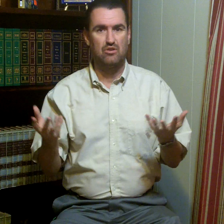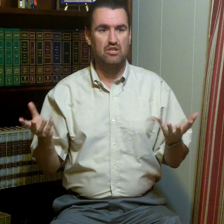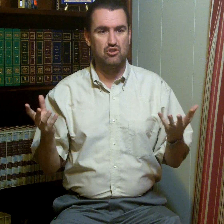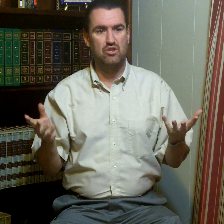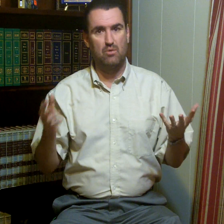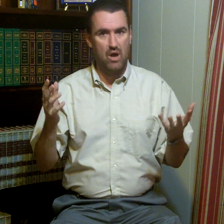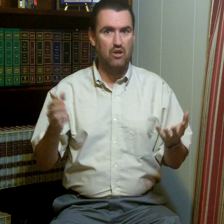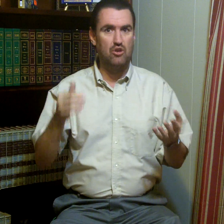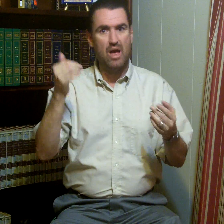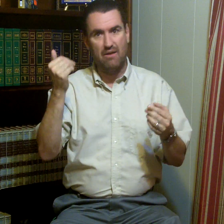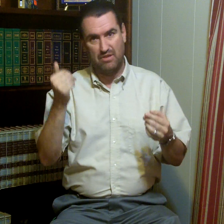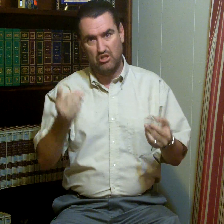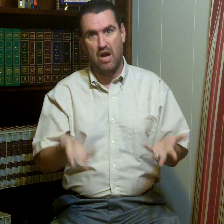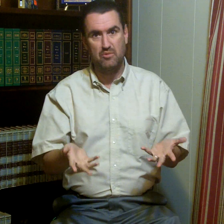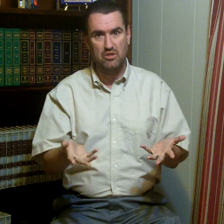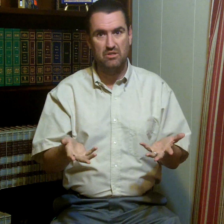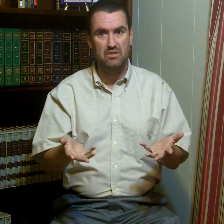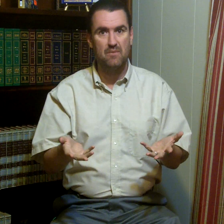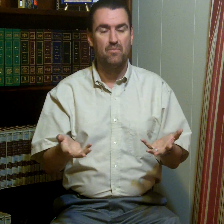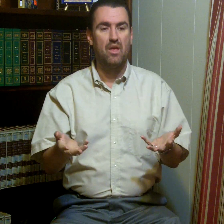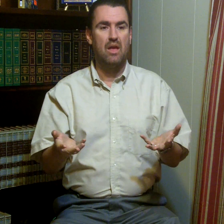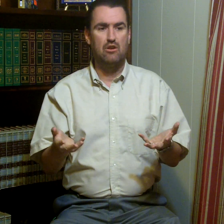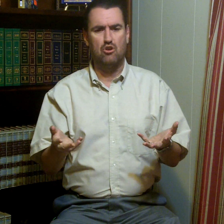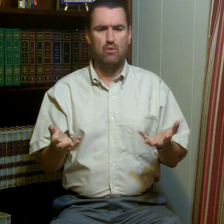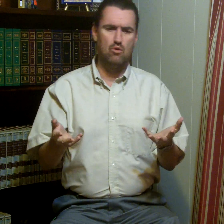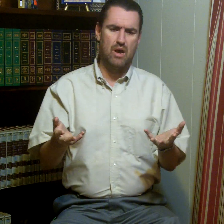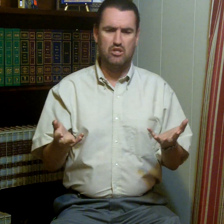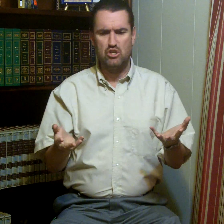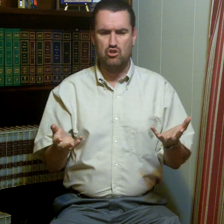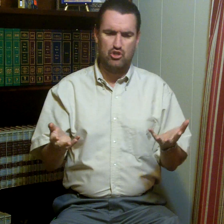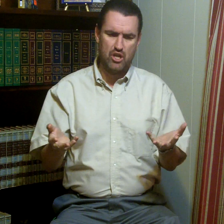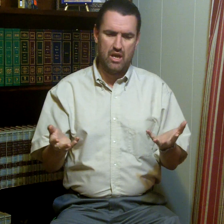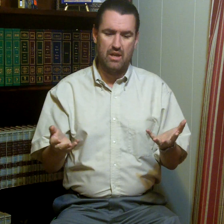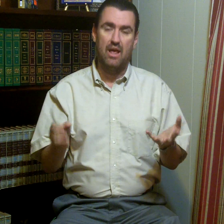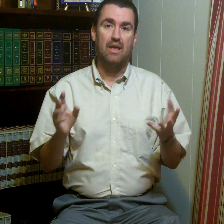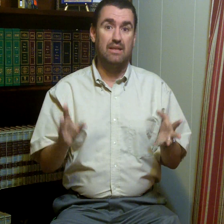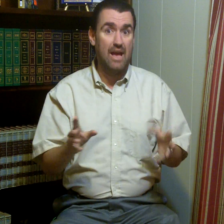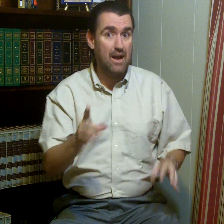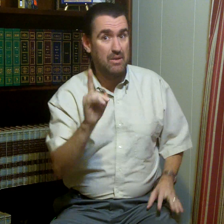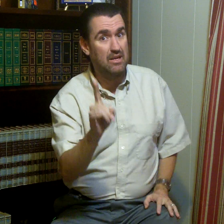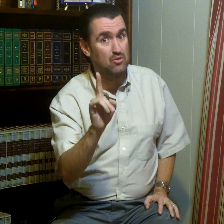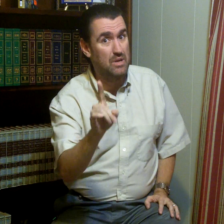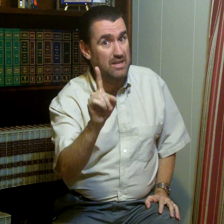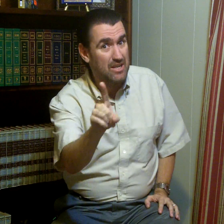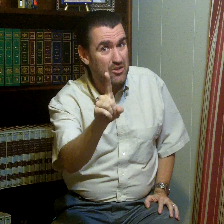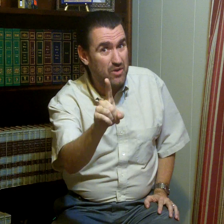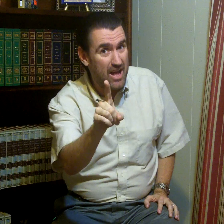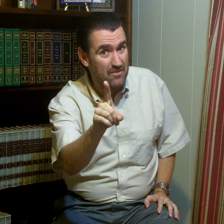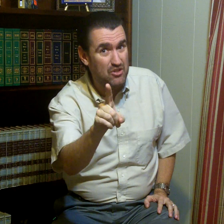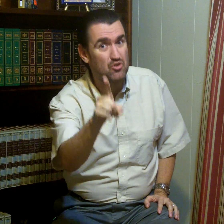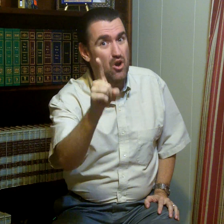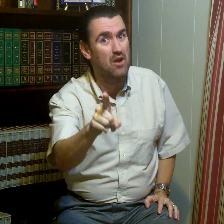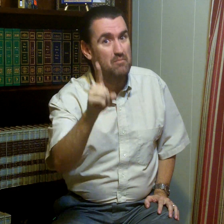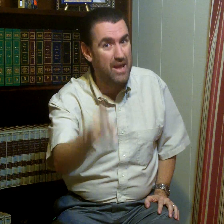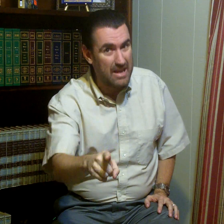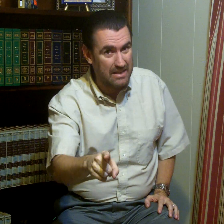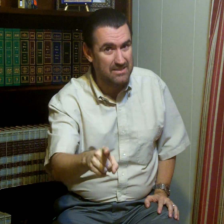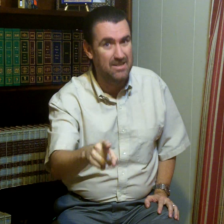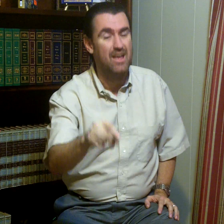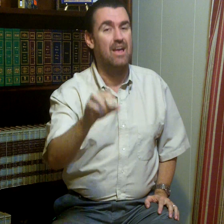your teachers say well you have these options and you're right, well my teacher said yeah because we needed you have a strong base